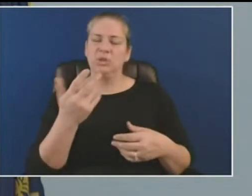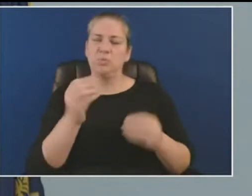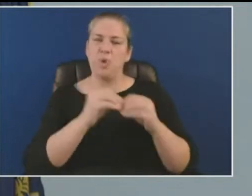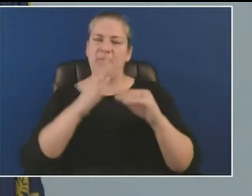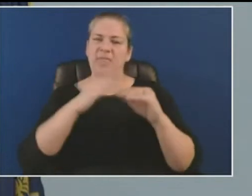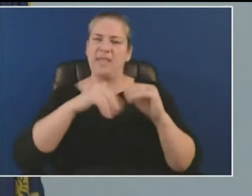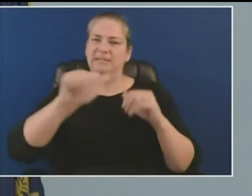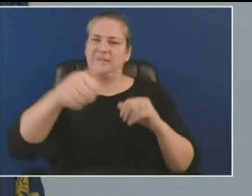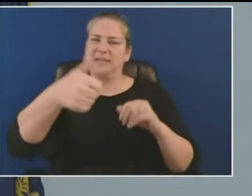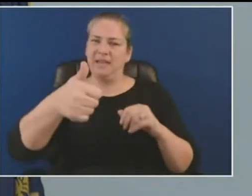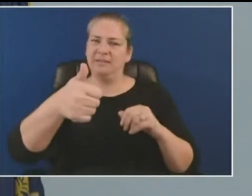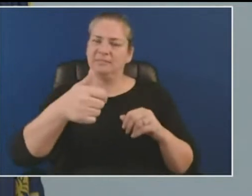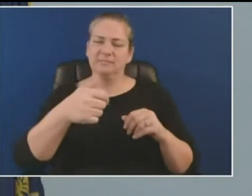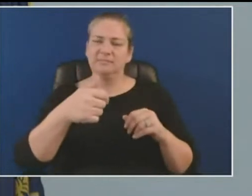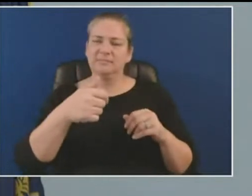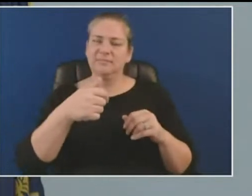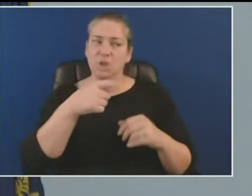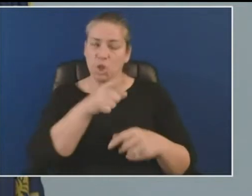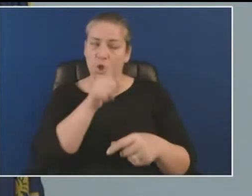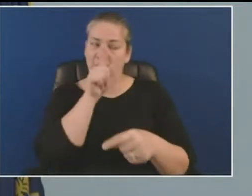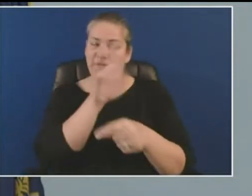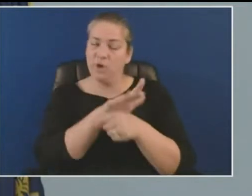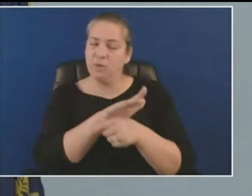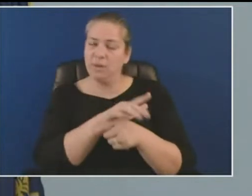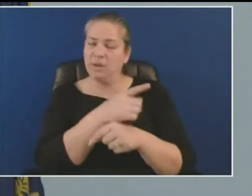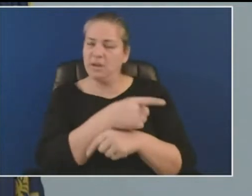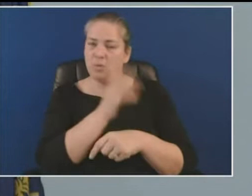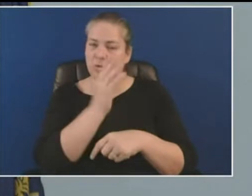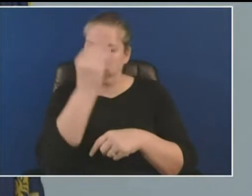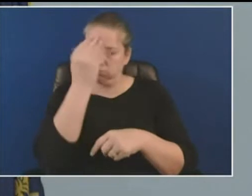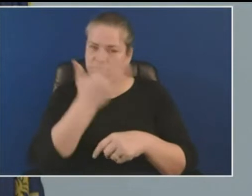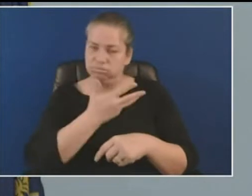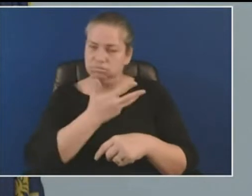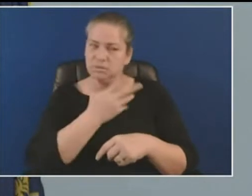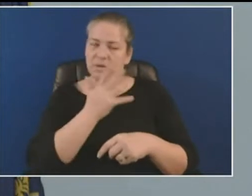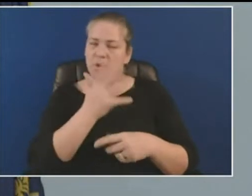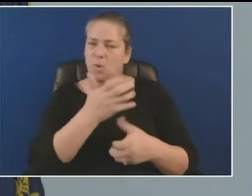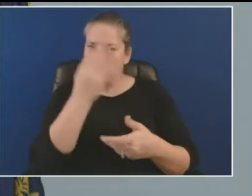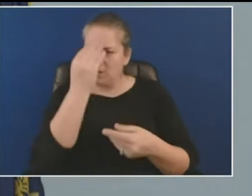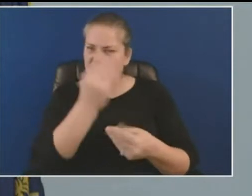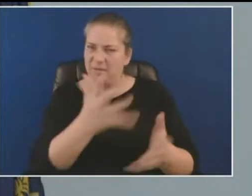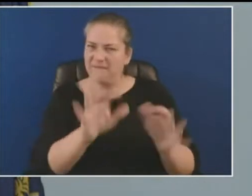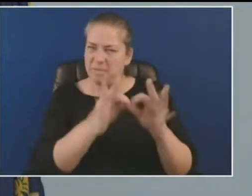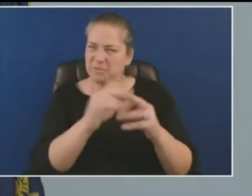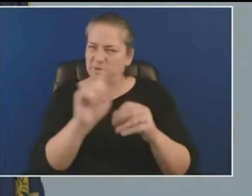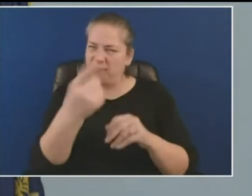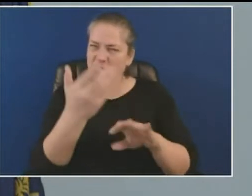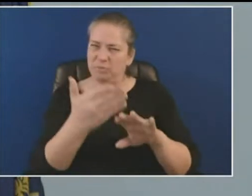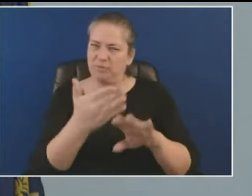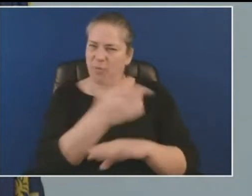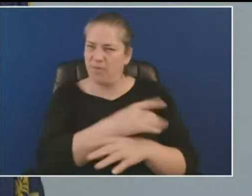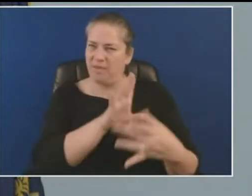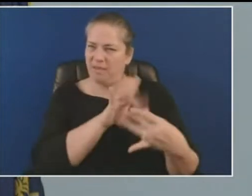process of confirming and they want to notify those families before they put a specific number on it, and that's the right thing to do for those families.